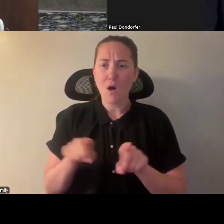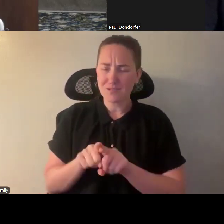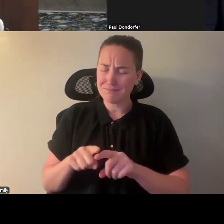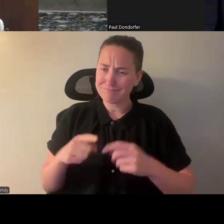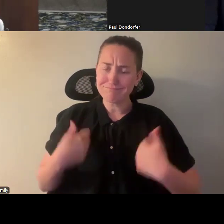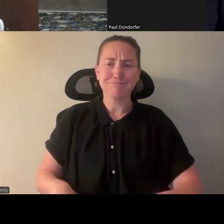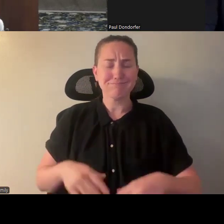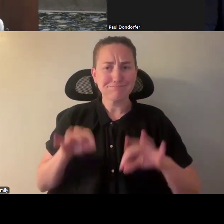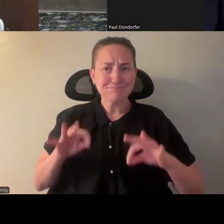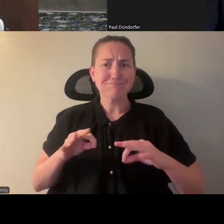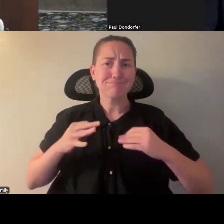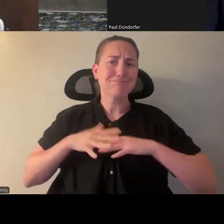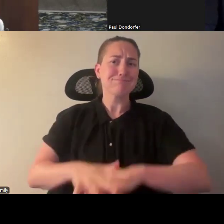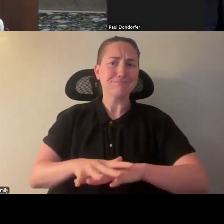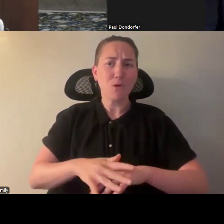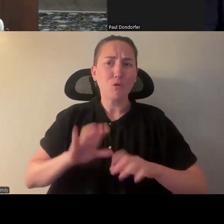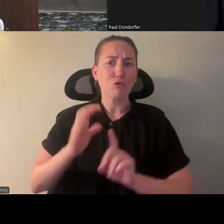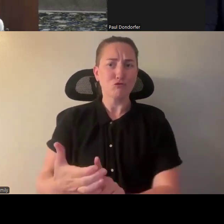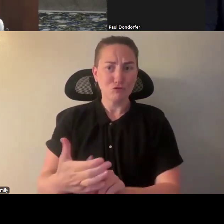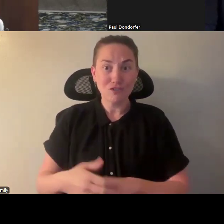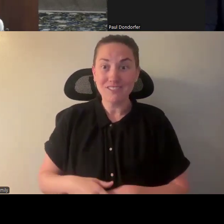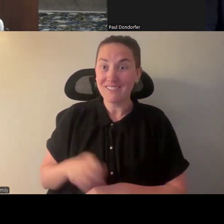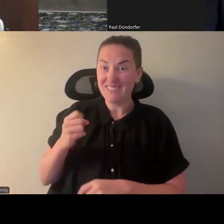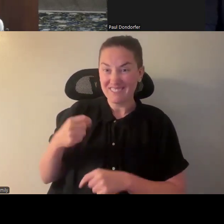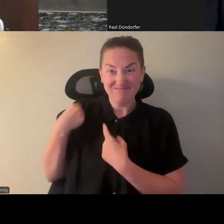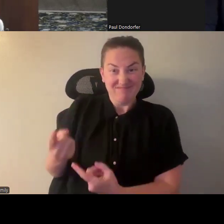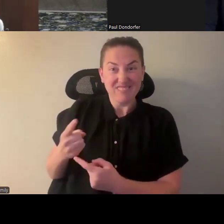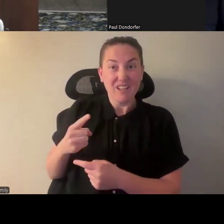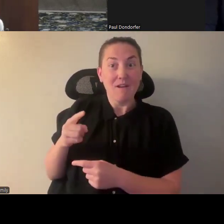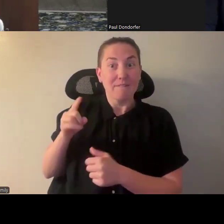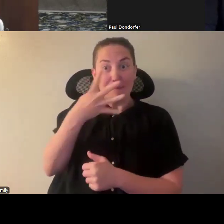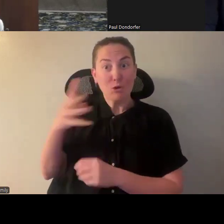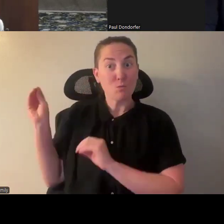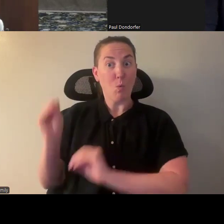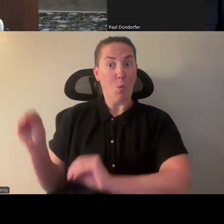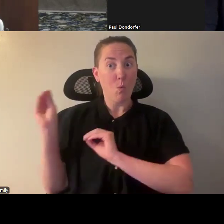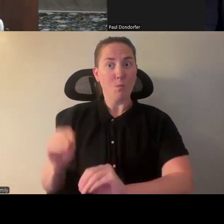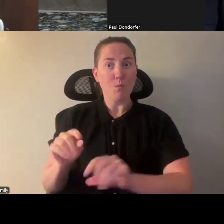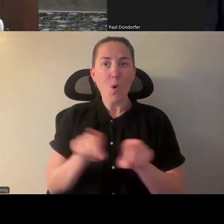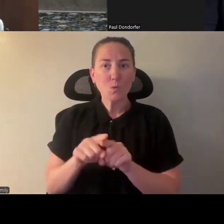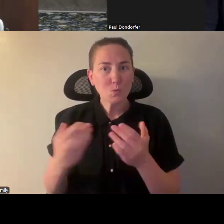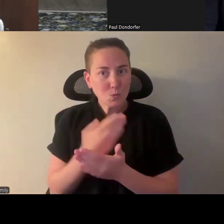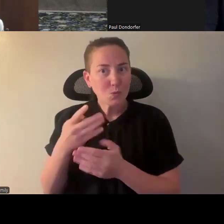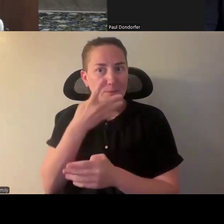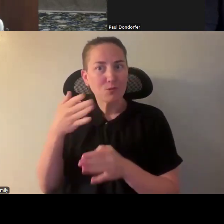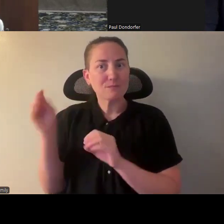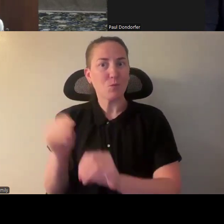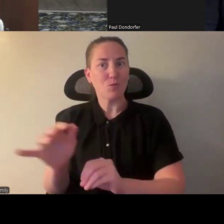of culture from the earliest wave of immigration to today's global newcomers Our community has been